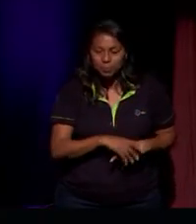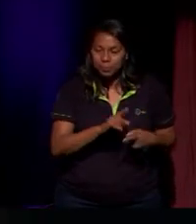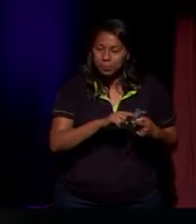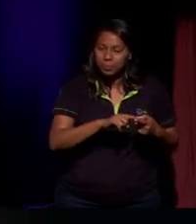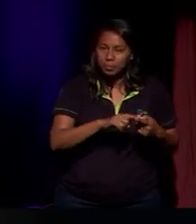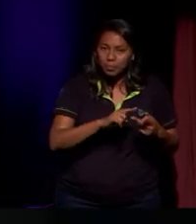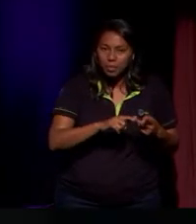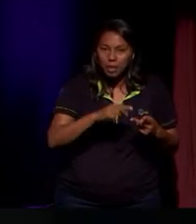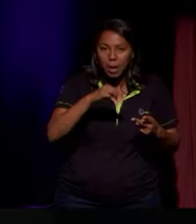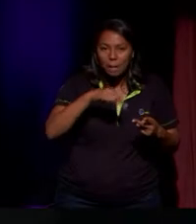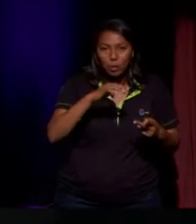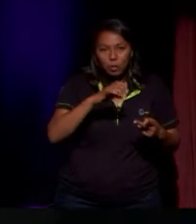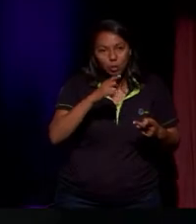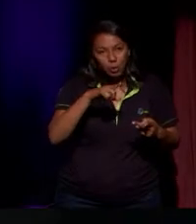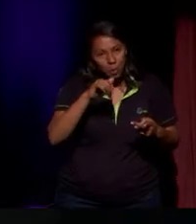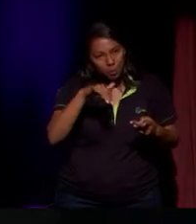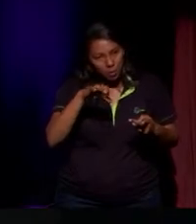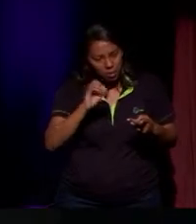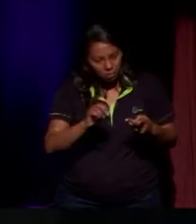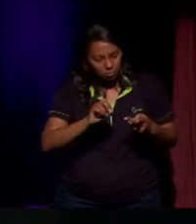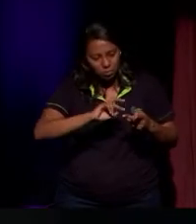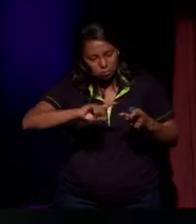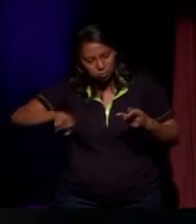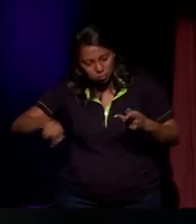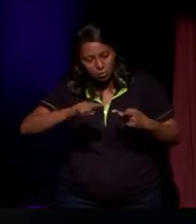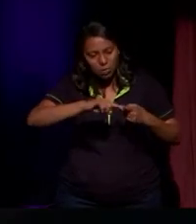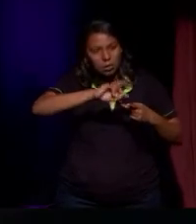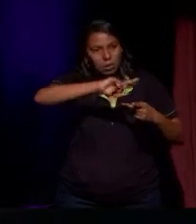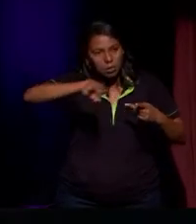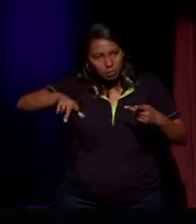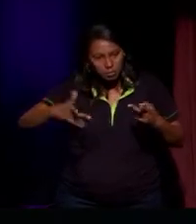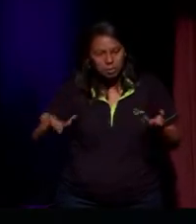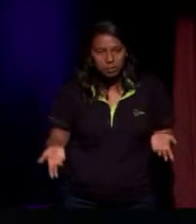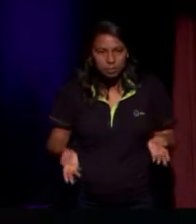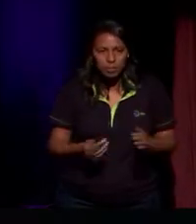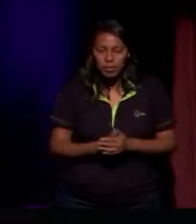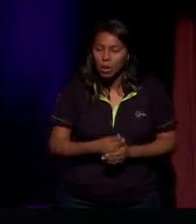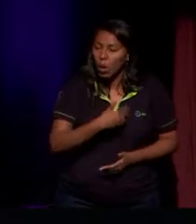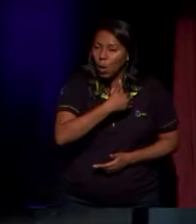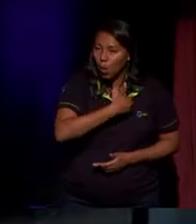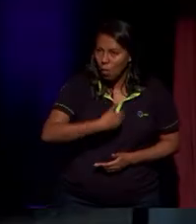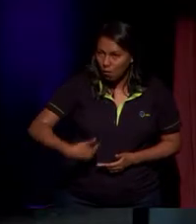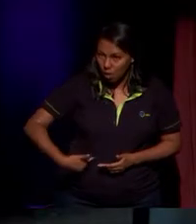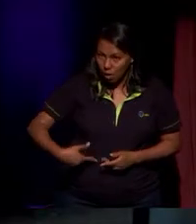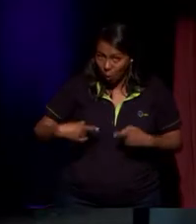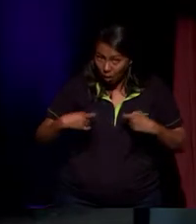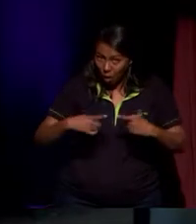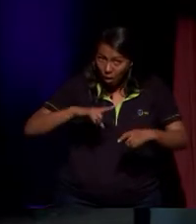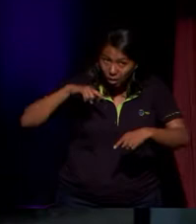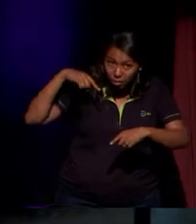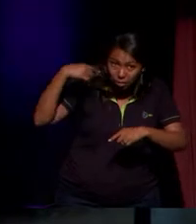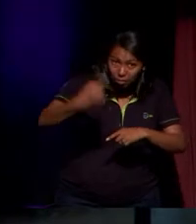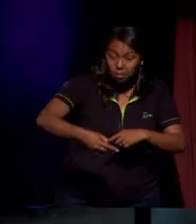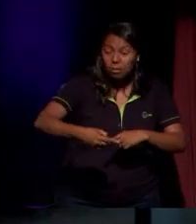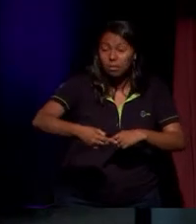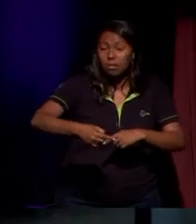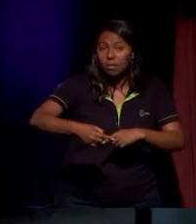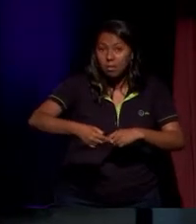Muslims and their religious groups. And the seats of Parliament, after the Civil War, were redistributed,